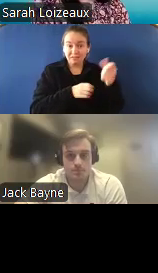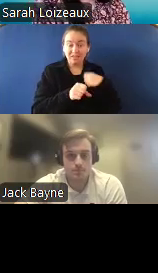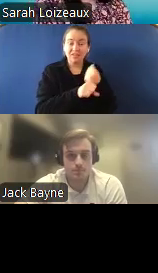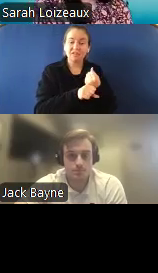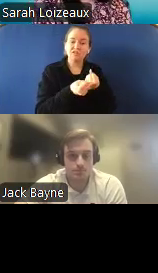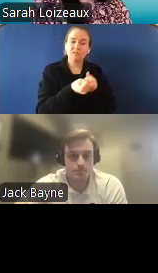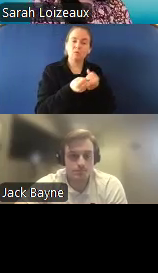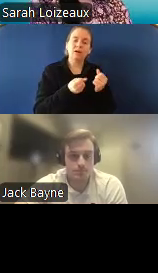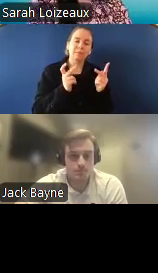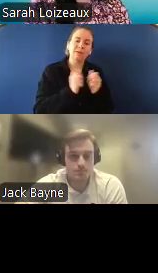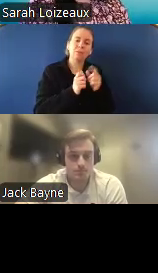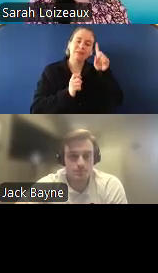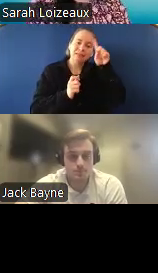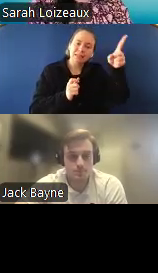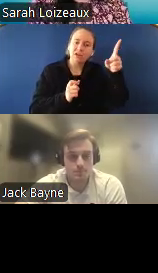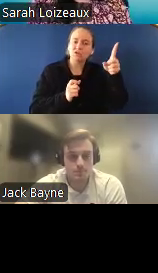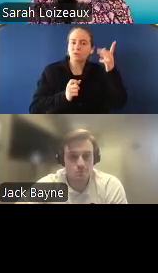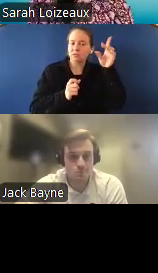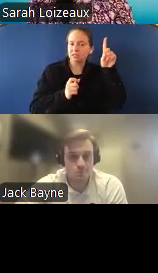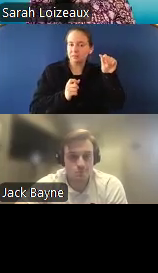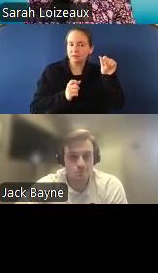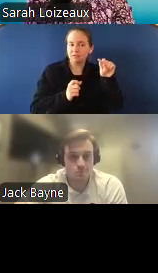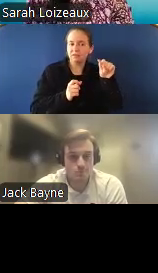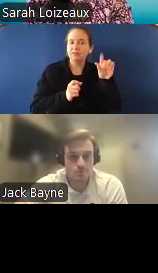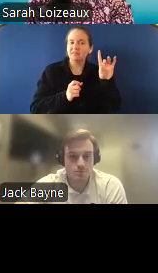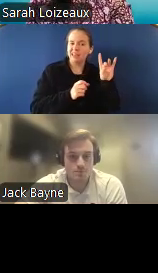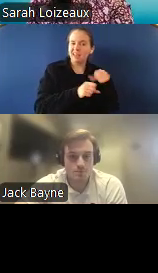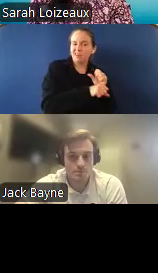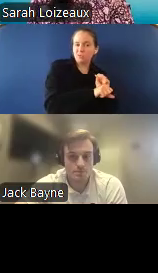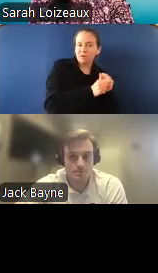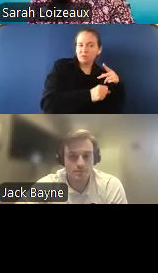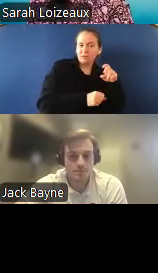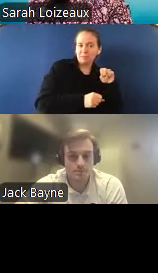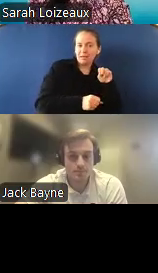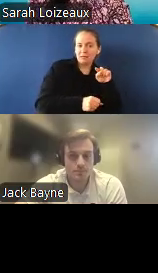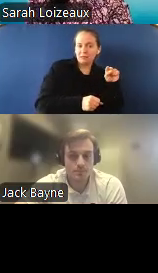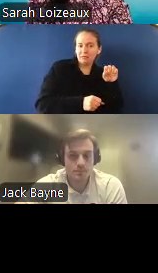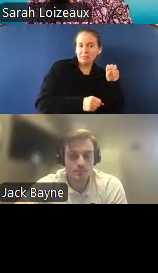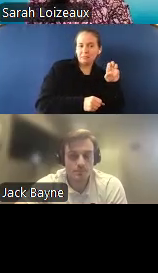disabilities, 8 of which have been with Penn-Mar, providing high quality person-centered care